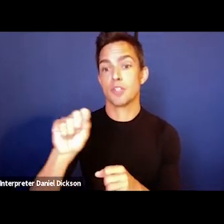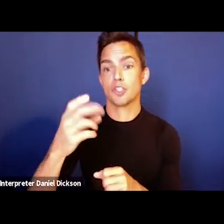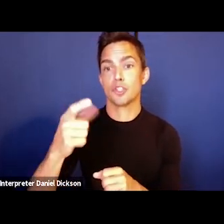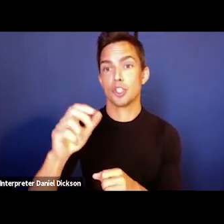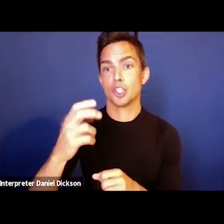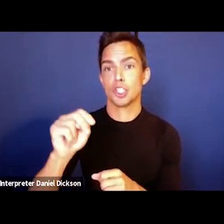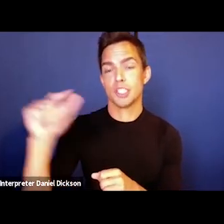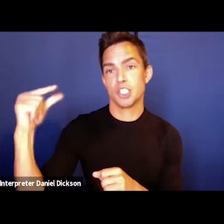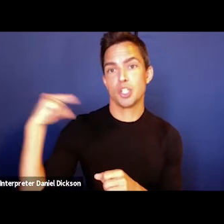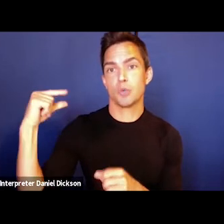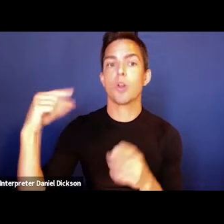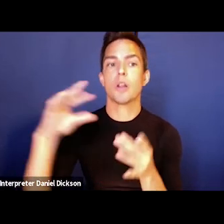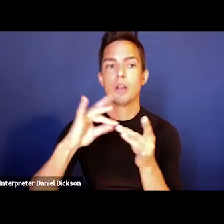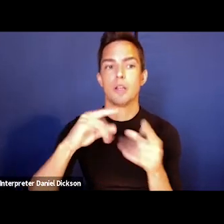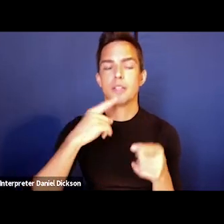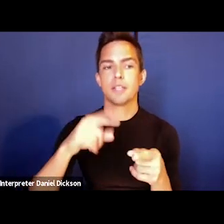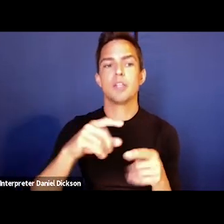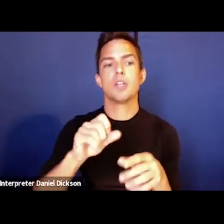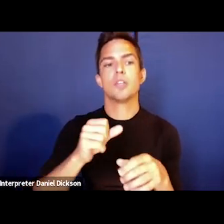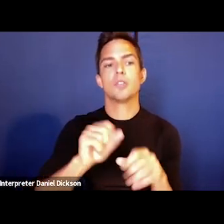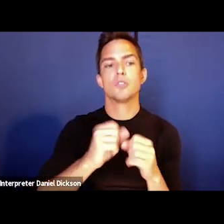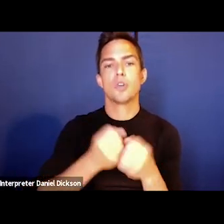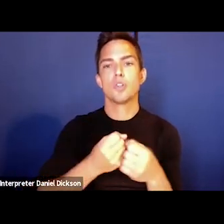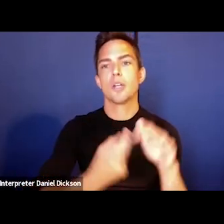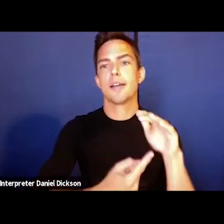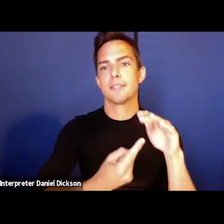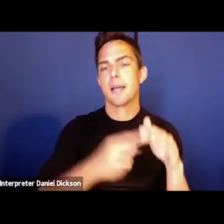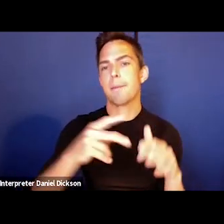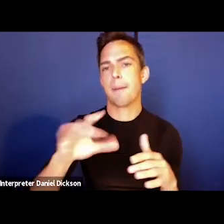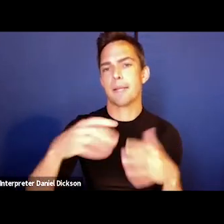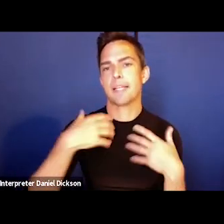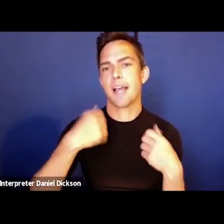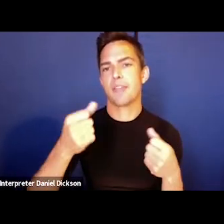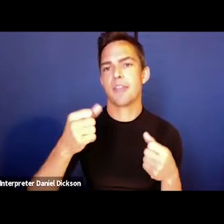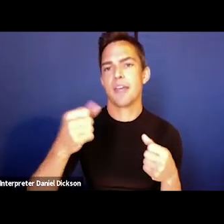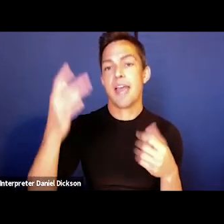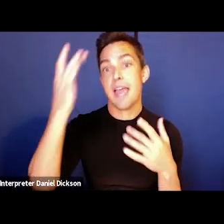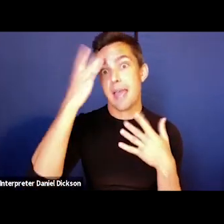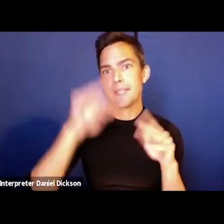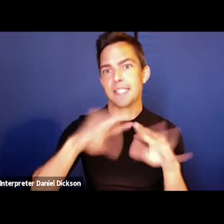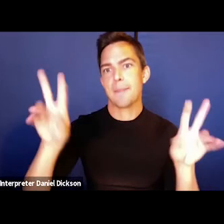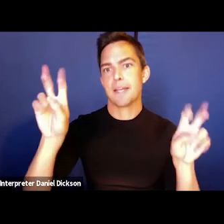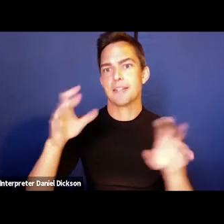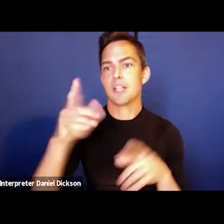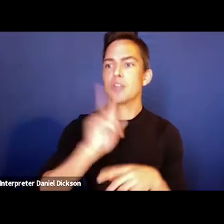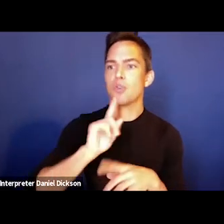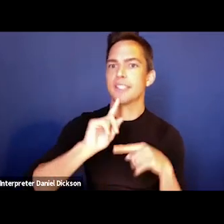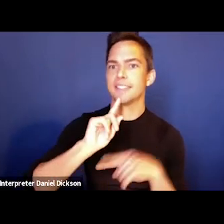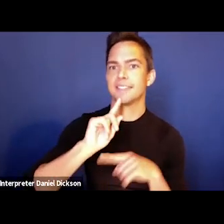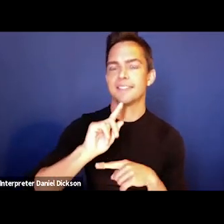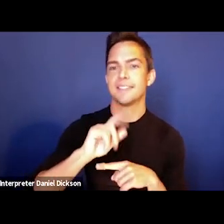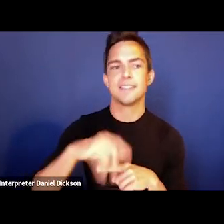social isolation and loneliness a public health epidemic and this was in 2017 Dr. Vivek Murphy.